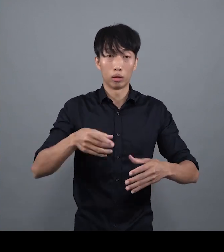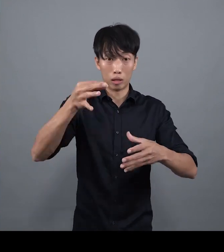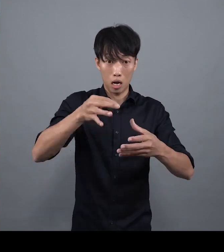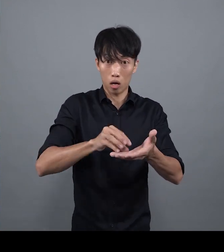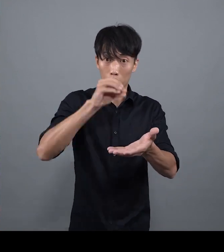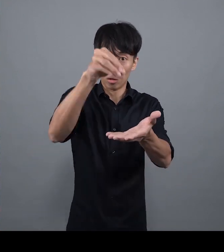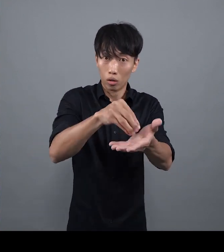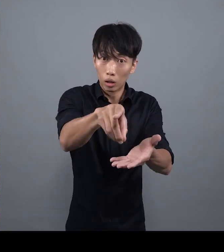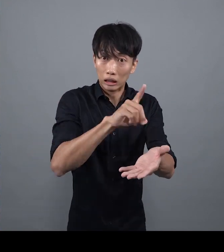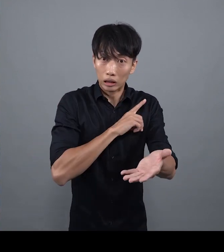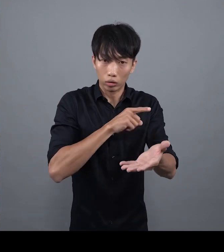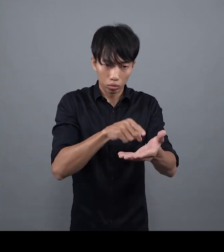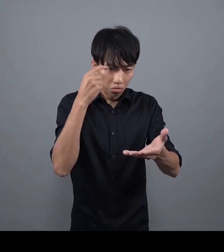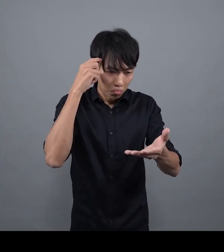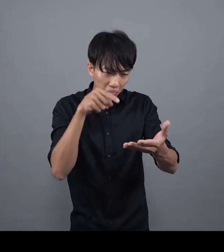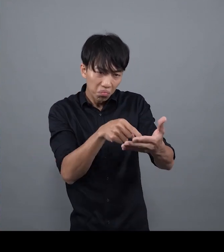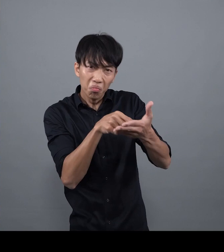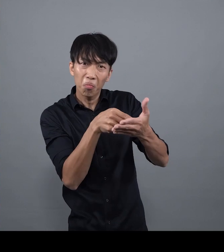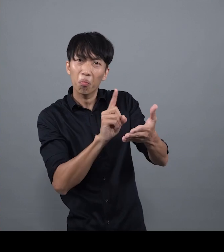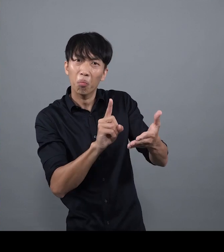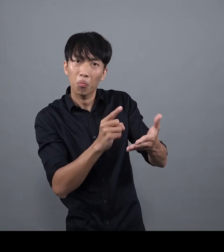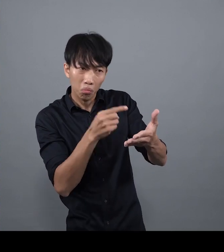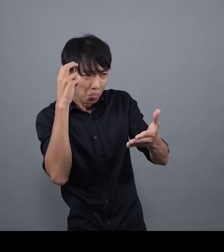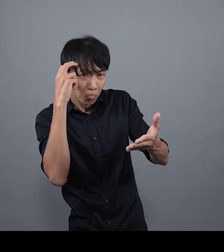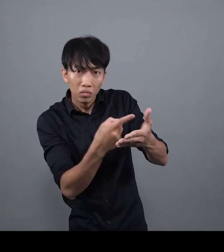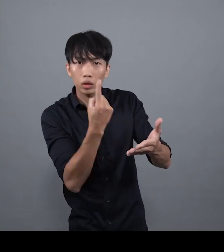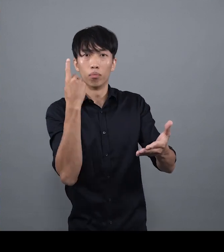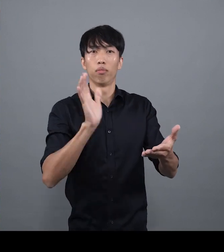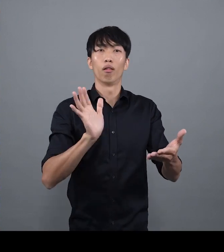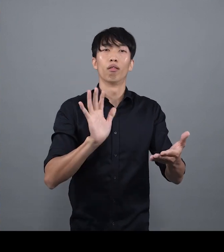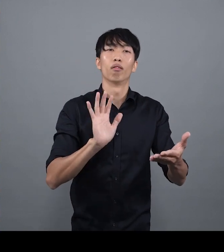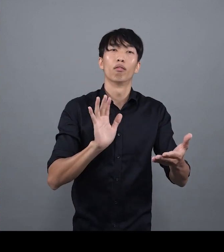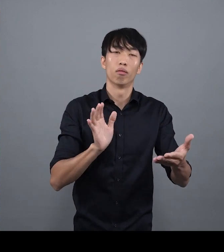you’re no longer simply searching for its symbolic meaning